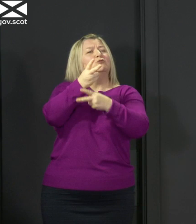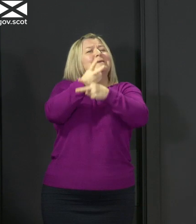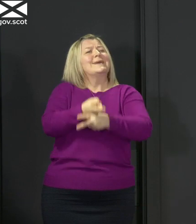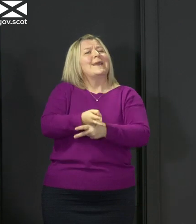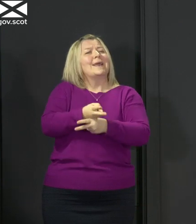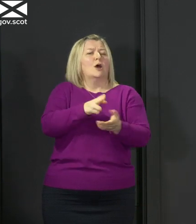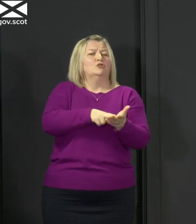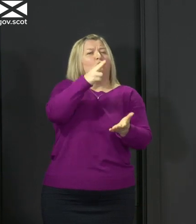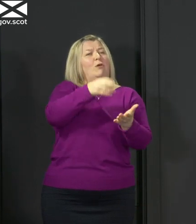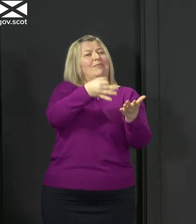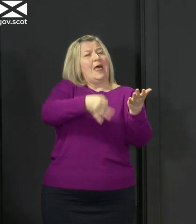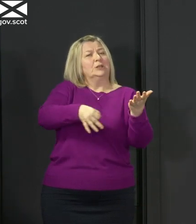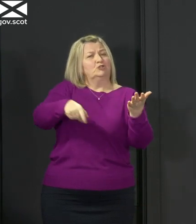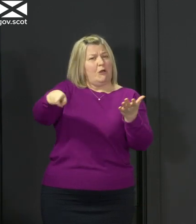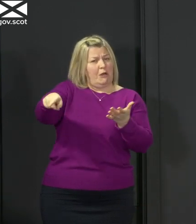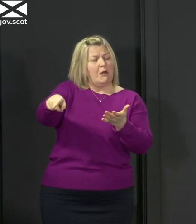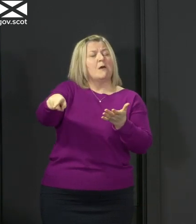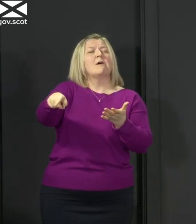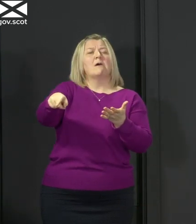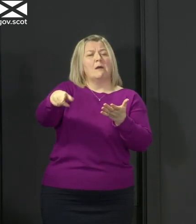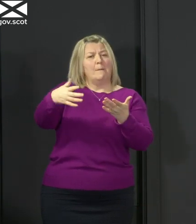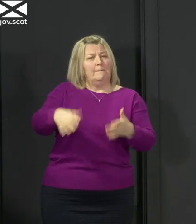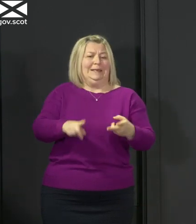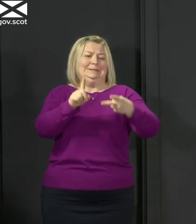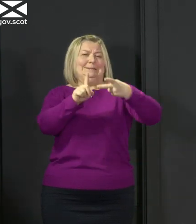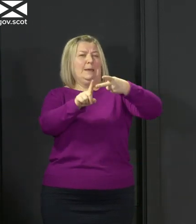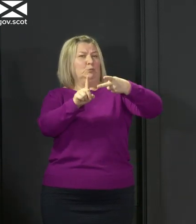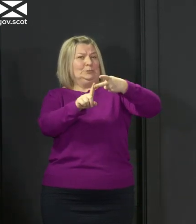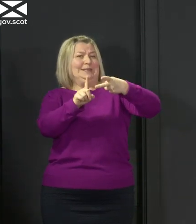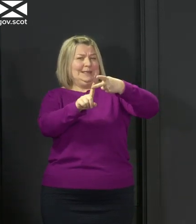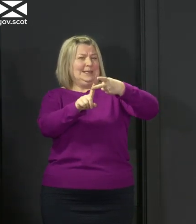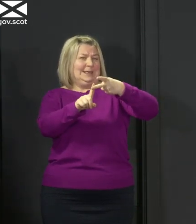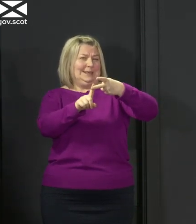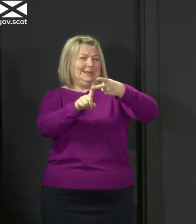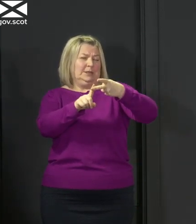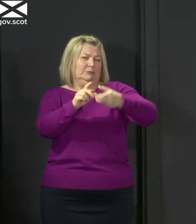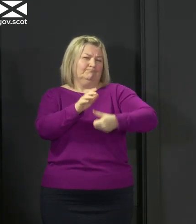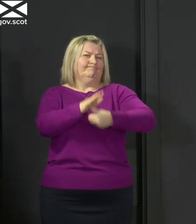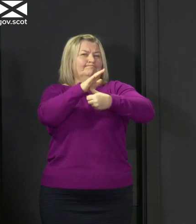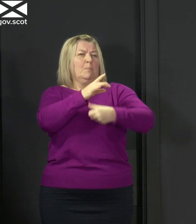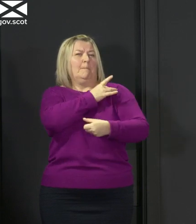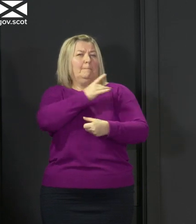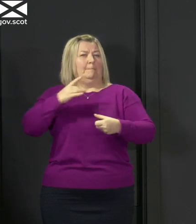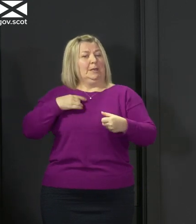Chief Medical Officer for the last five years and has been closely involved in the government's